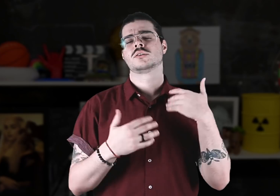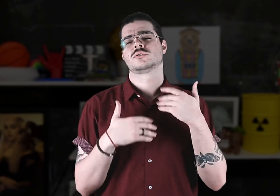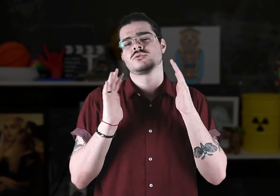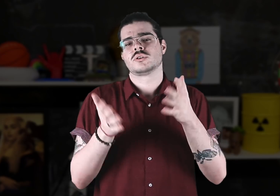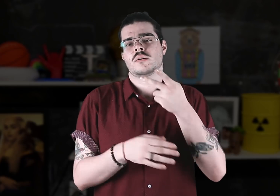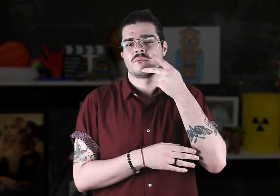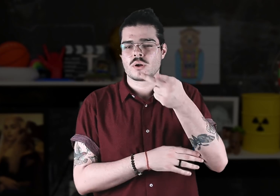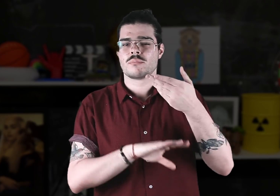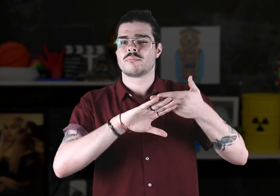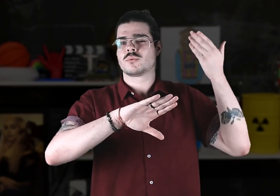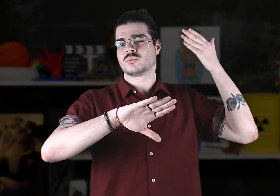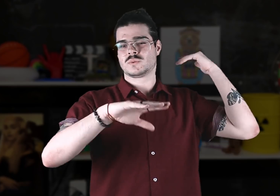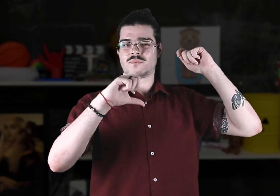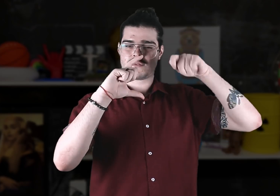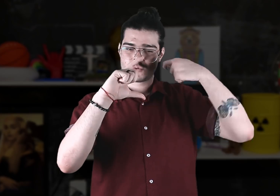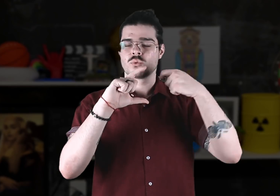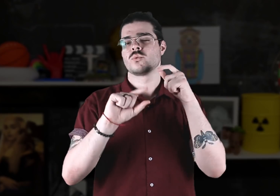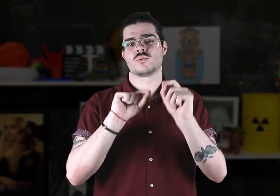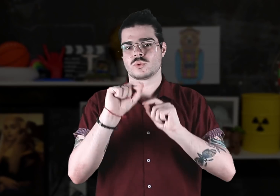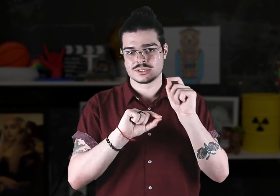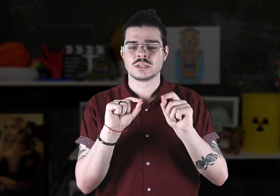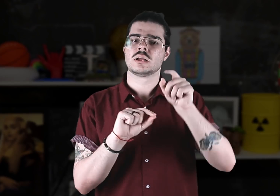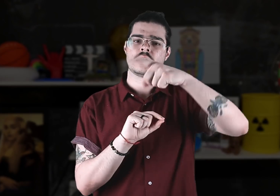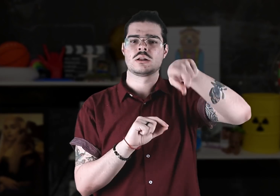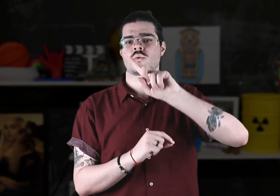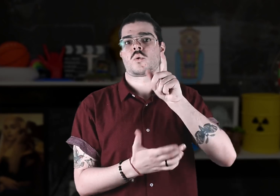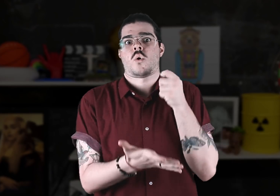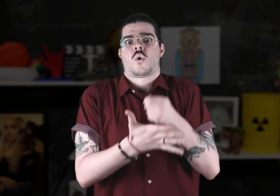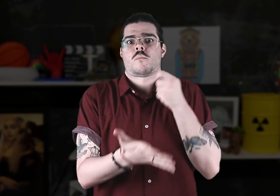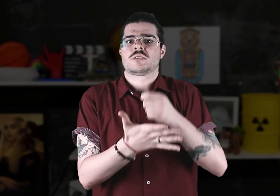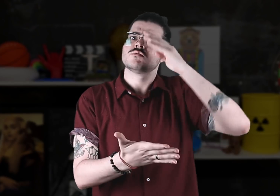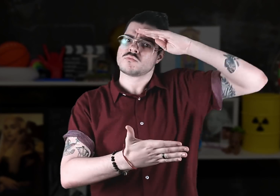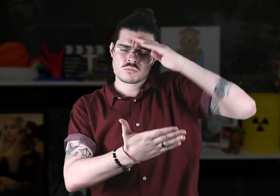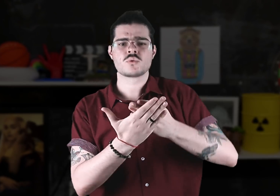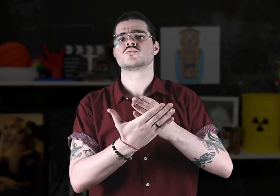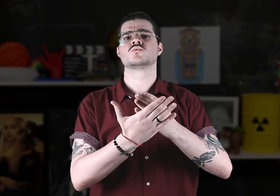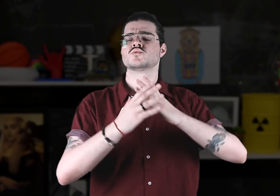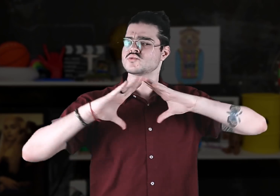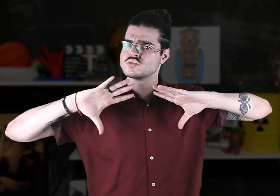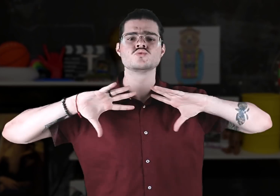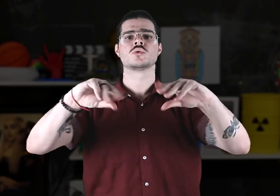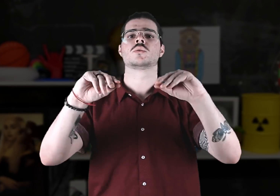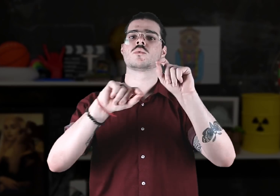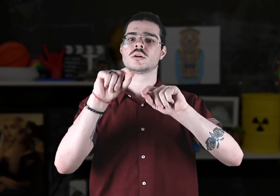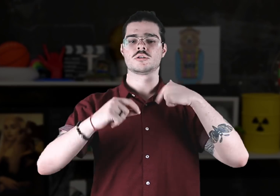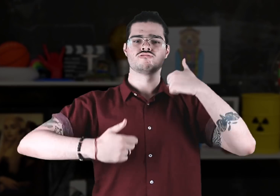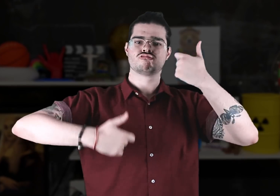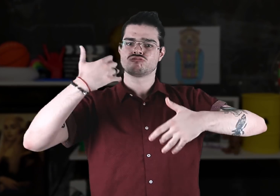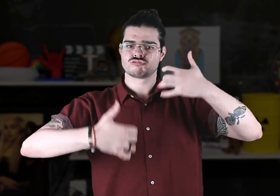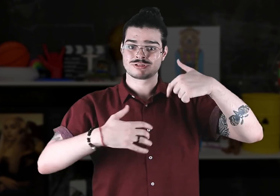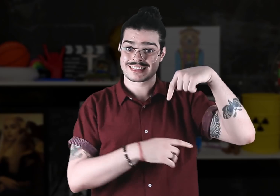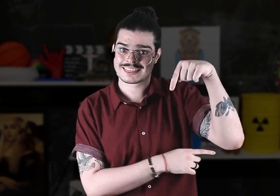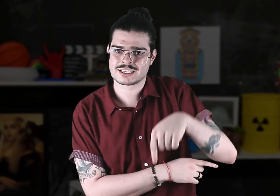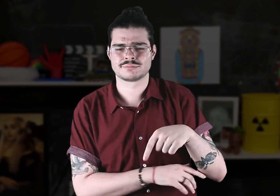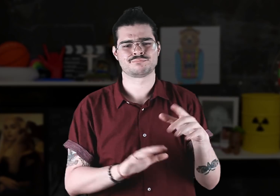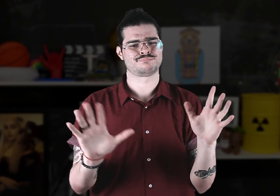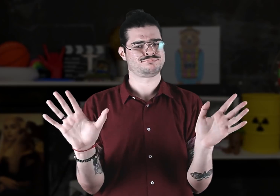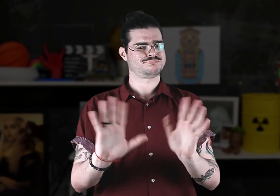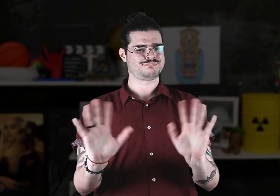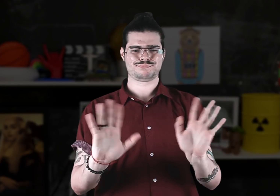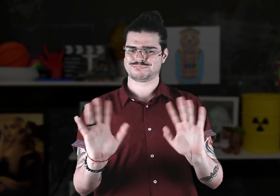Ah, as I said in the previous videos, you have no obligation to believe everything you will see here, I